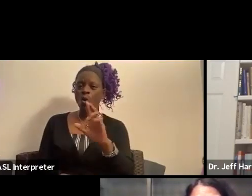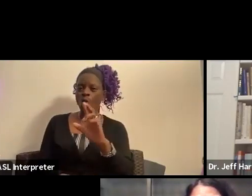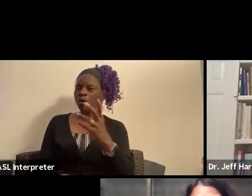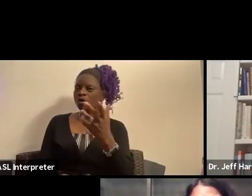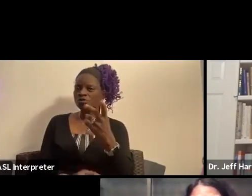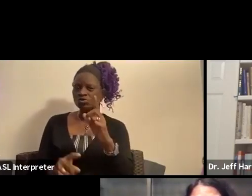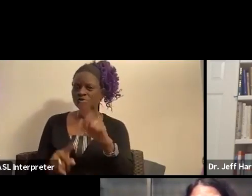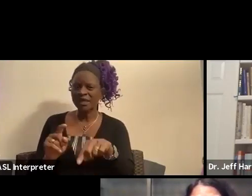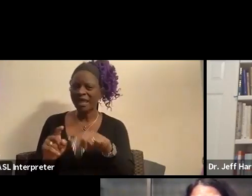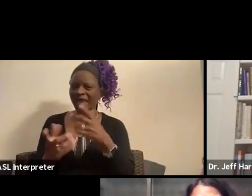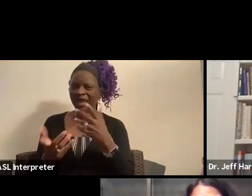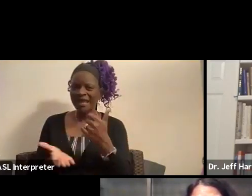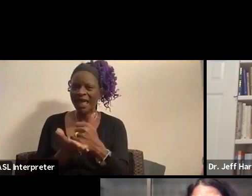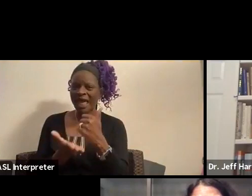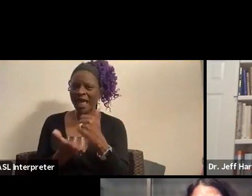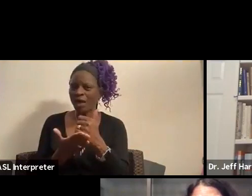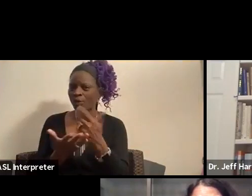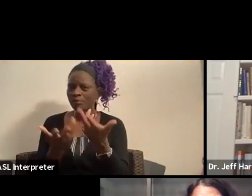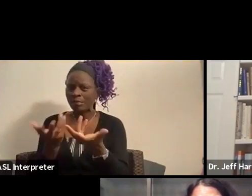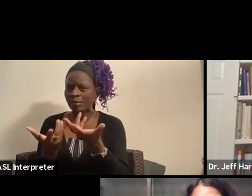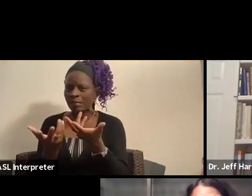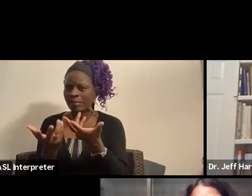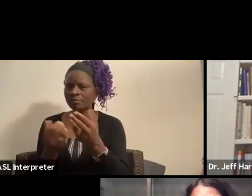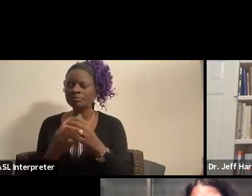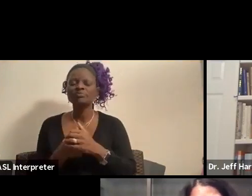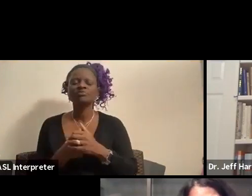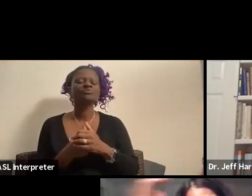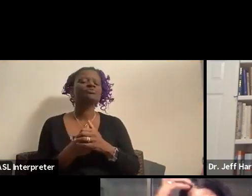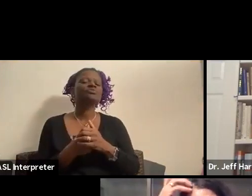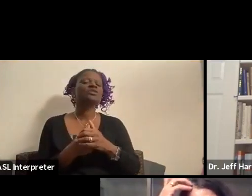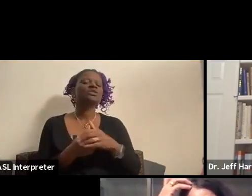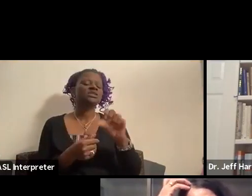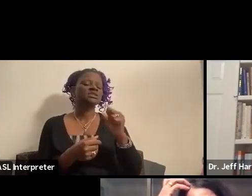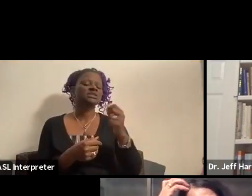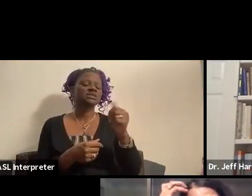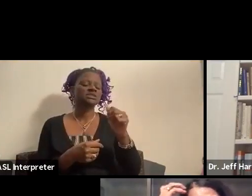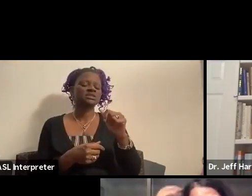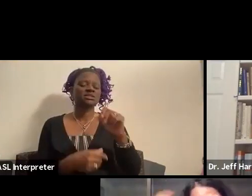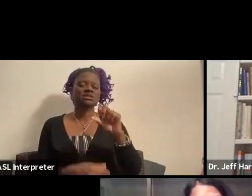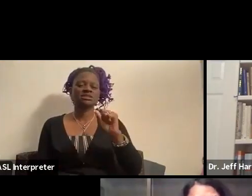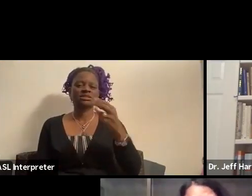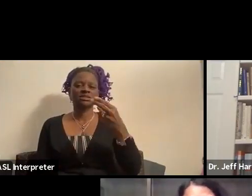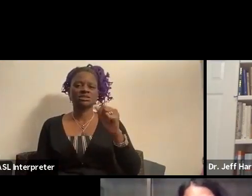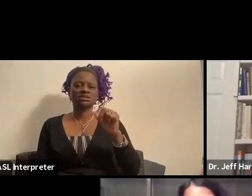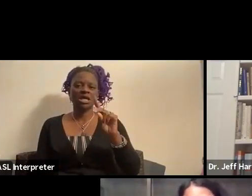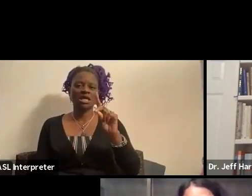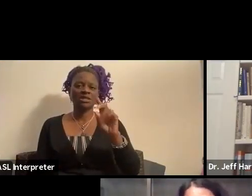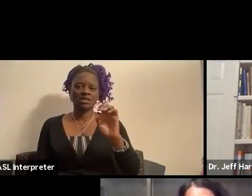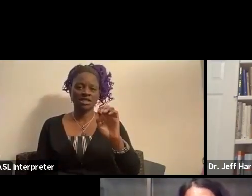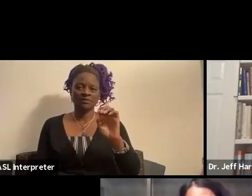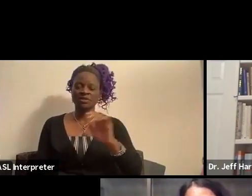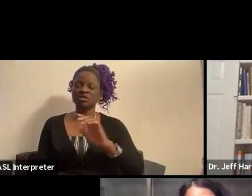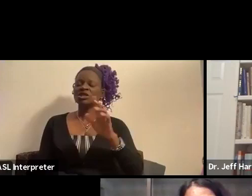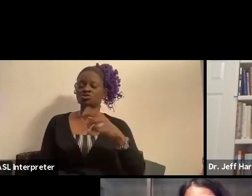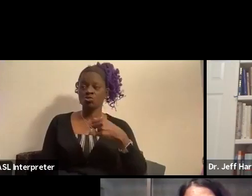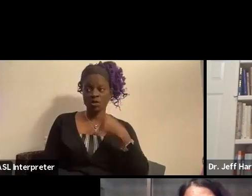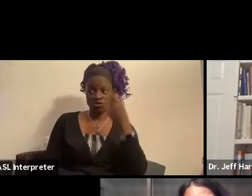So I'll answer that, yes, we realized that the over sixty five population is a sizable population within